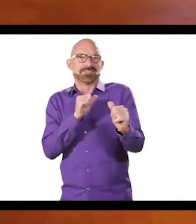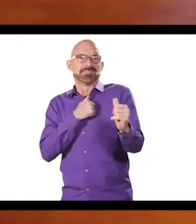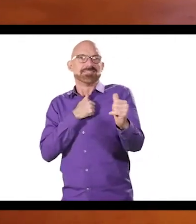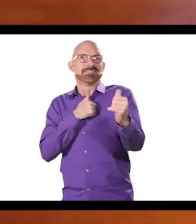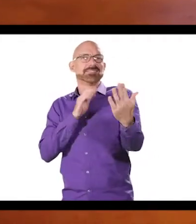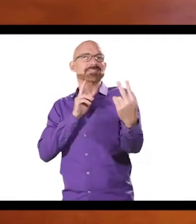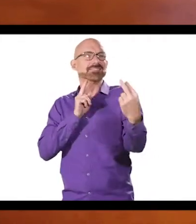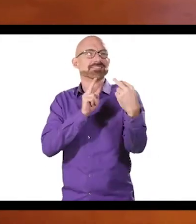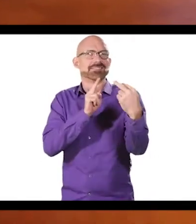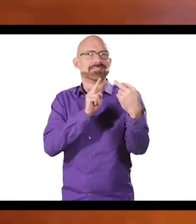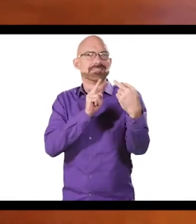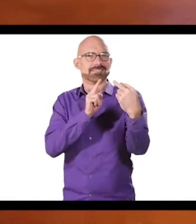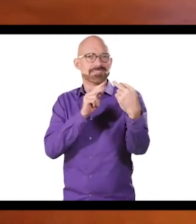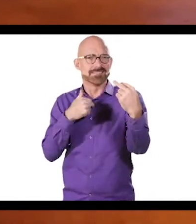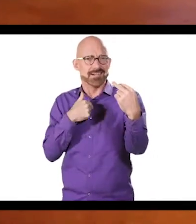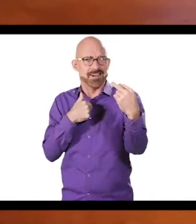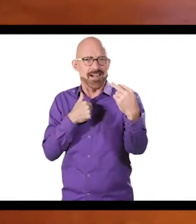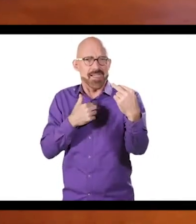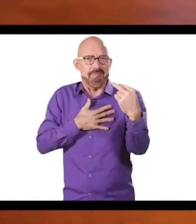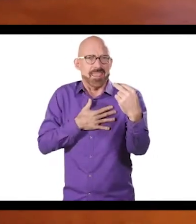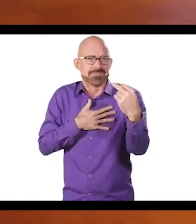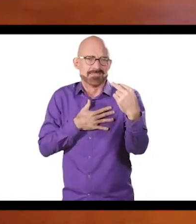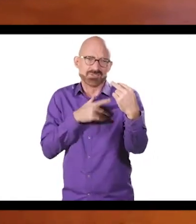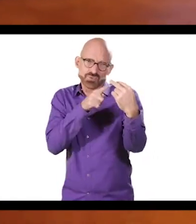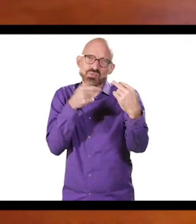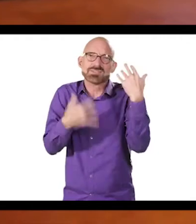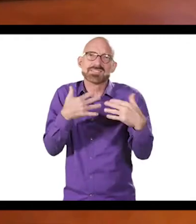to let you suffer the load of my absence any more,